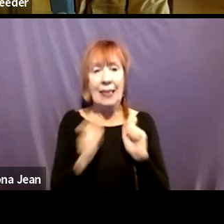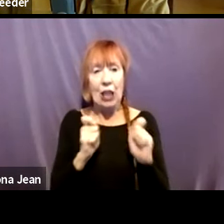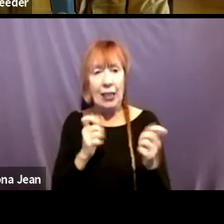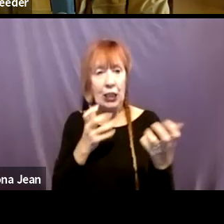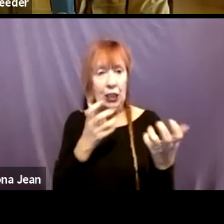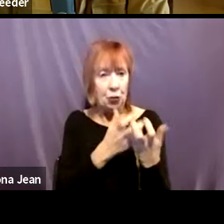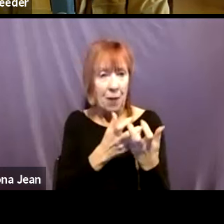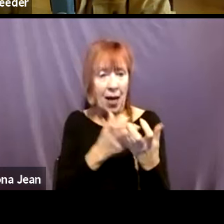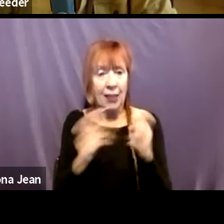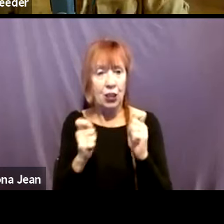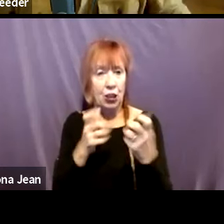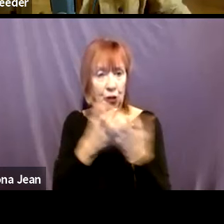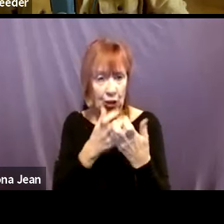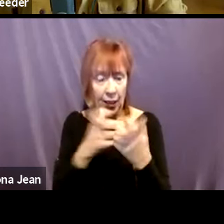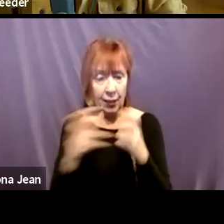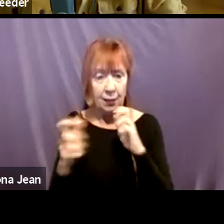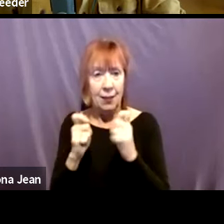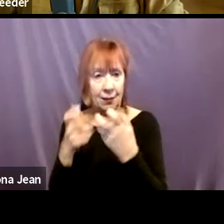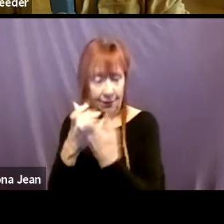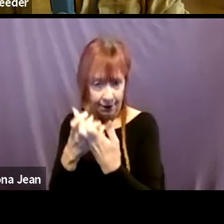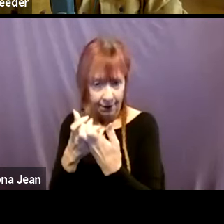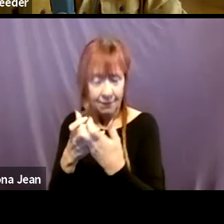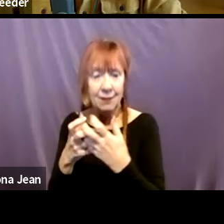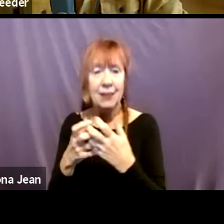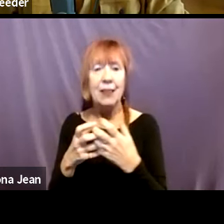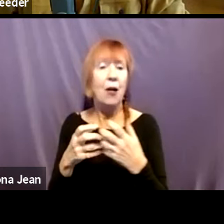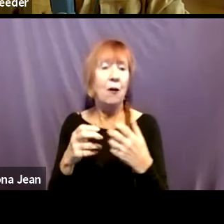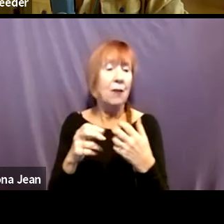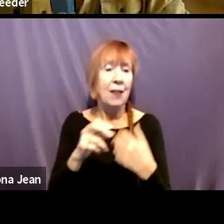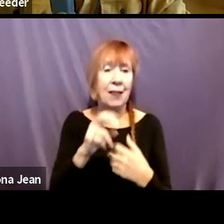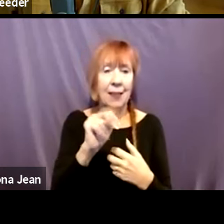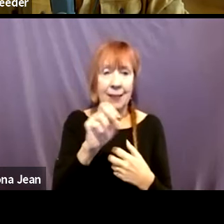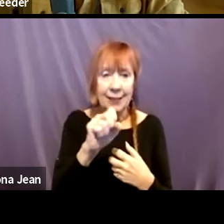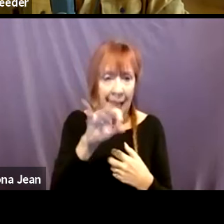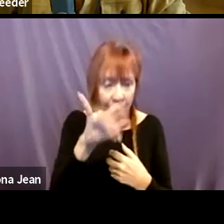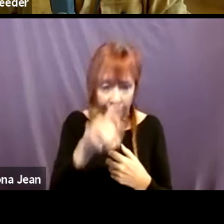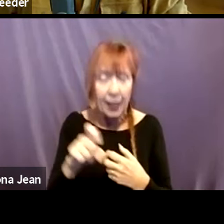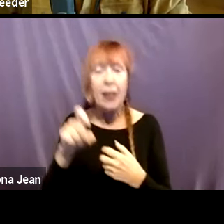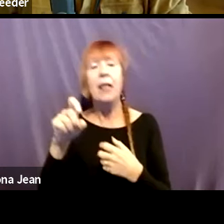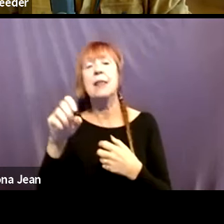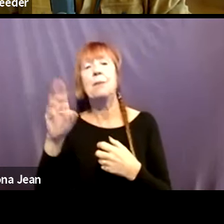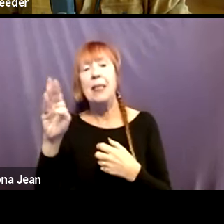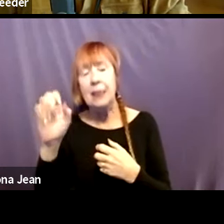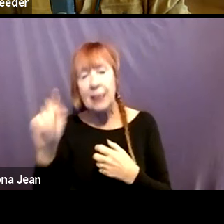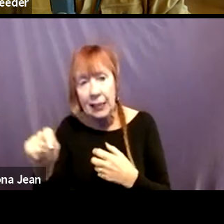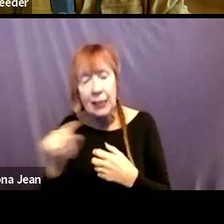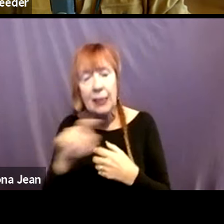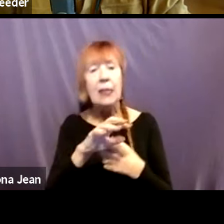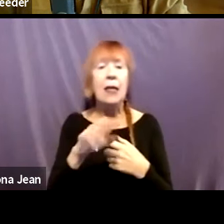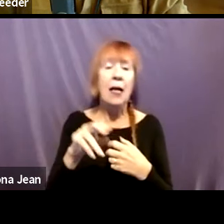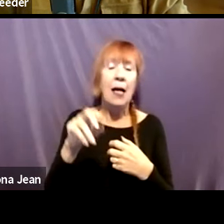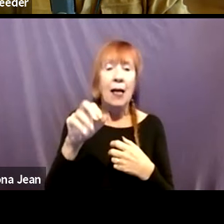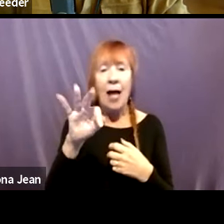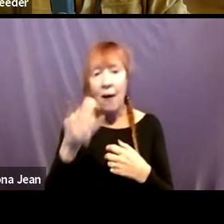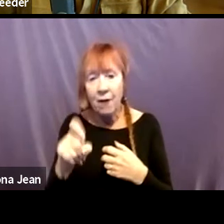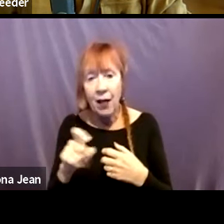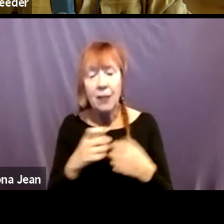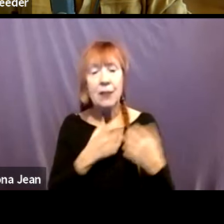but I will take questions, or I will take, like if they ask me a question that I haven't thought of then I might make adjustments to the pitch. After reading the room, like, "Oh, maybe I can do this",